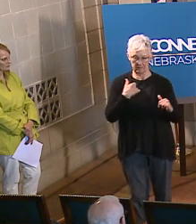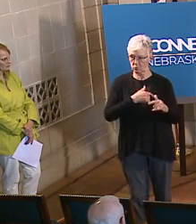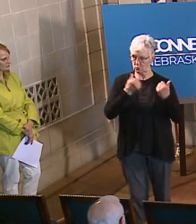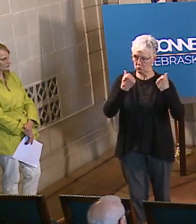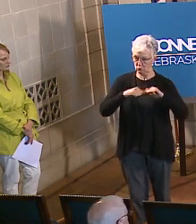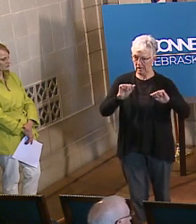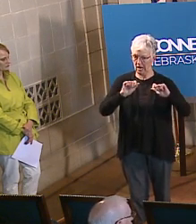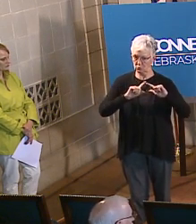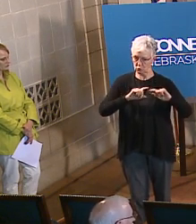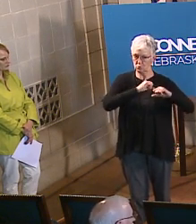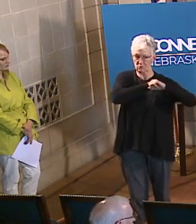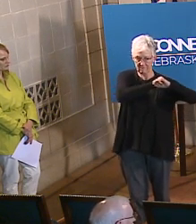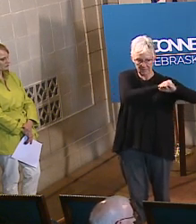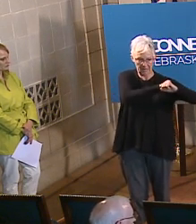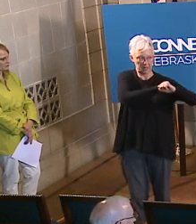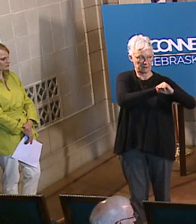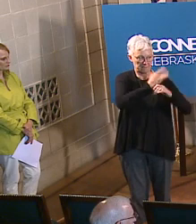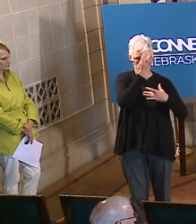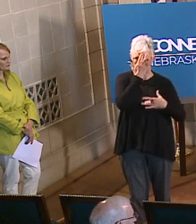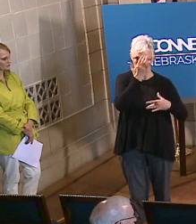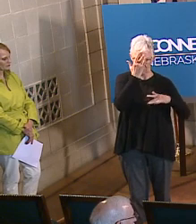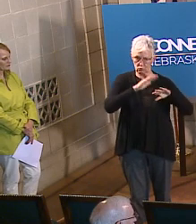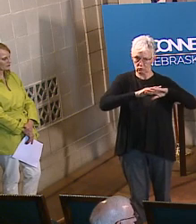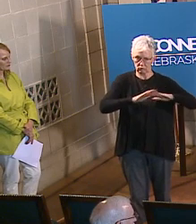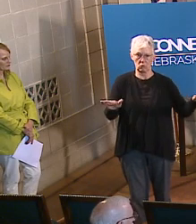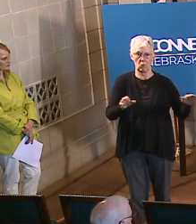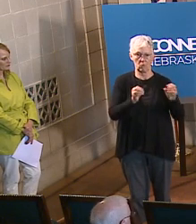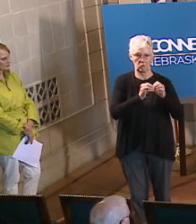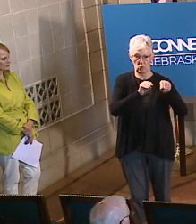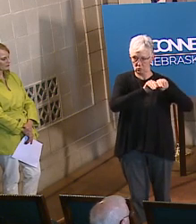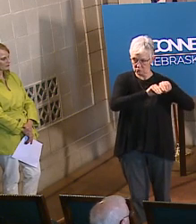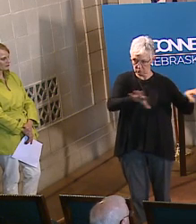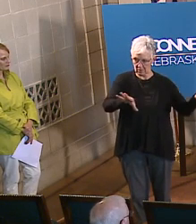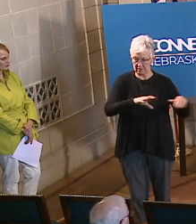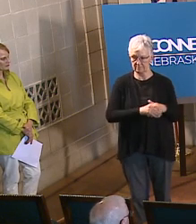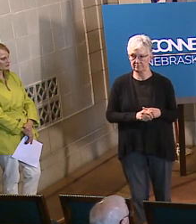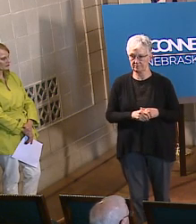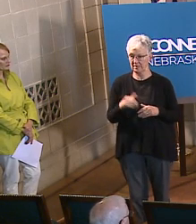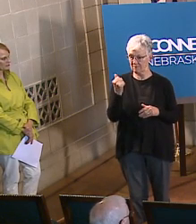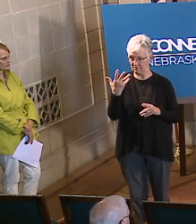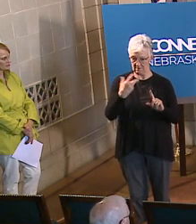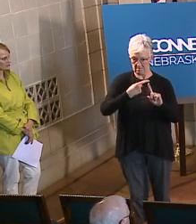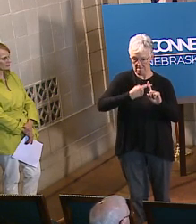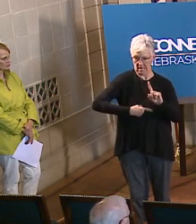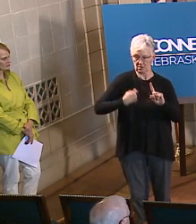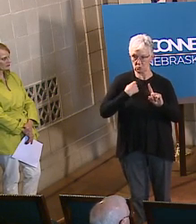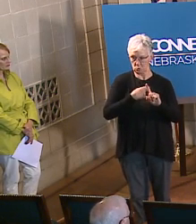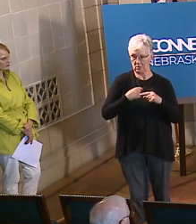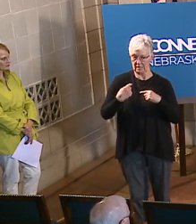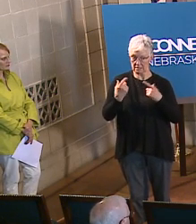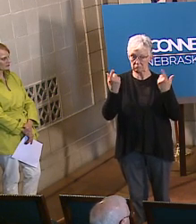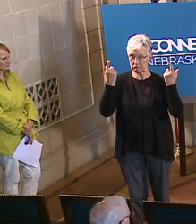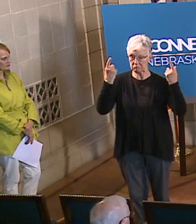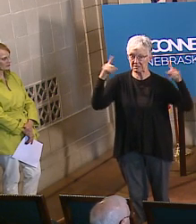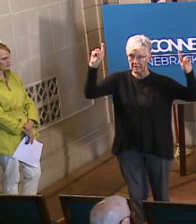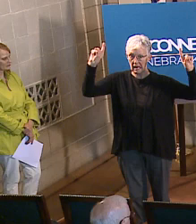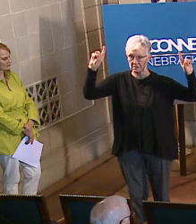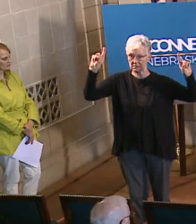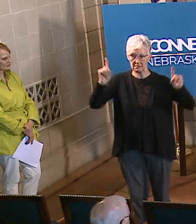KEEP OUR STATE MOVING FORWARD. WHILE SLOWING THE SPREAD OF THE VIRUS TO PROTECT OUR HOSPITAL